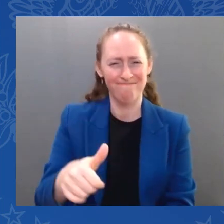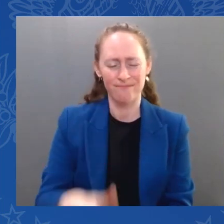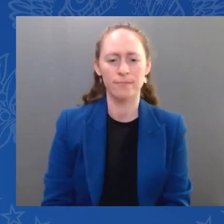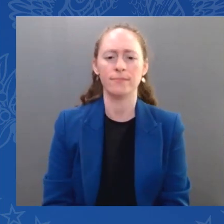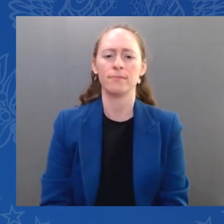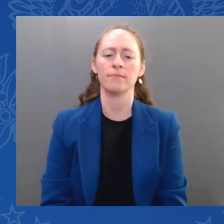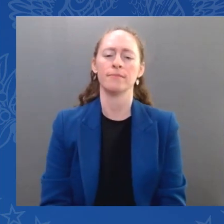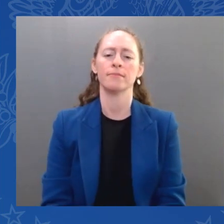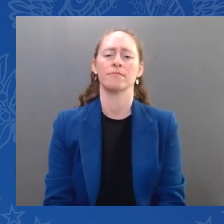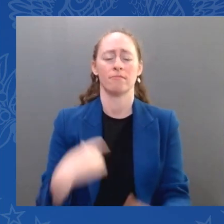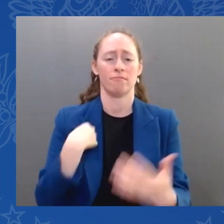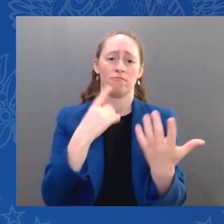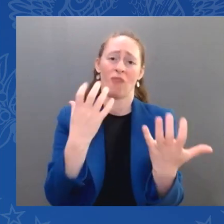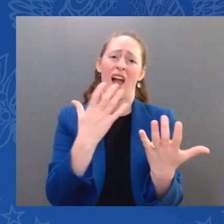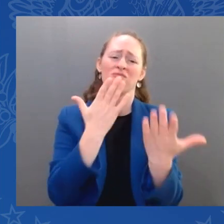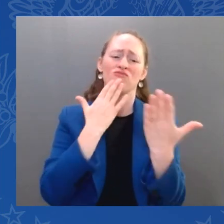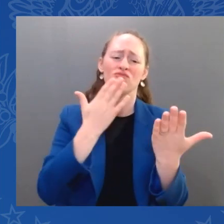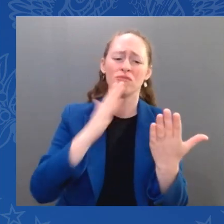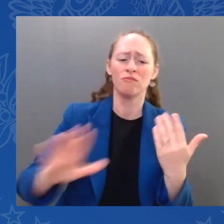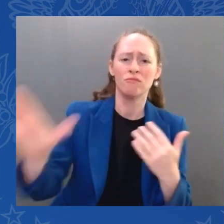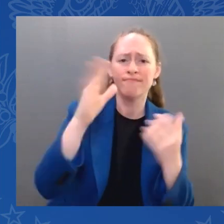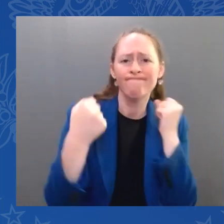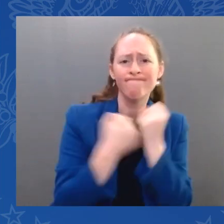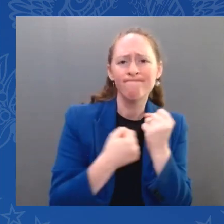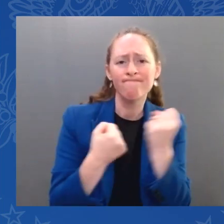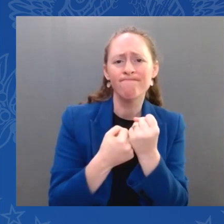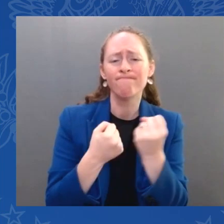the vice president of the United States, Kamala Harris.